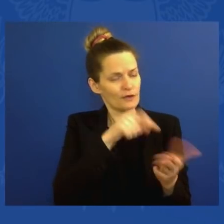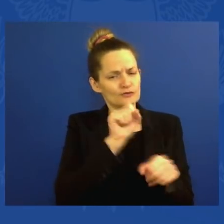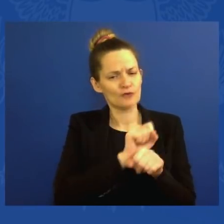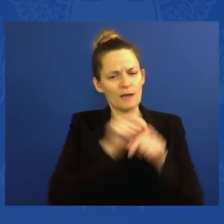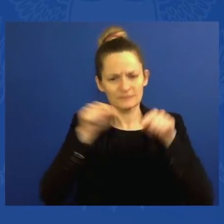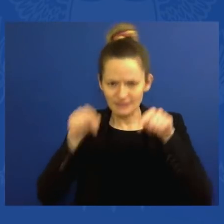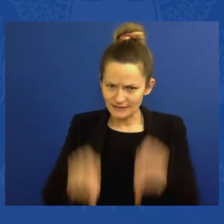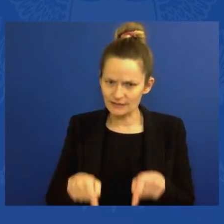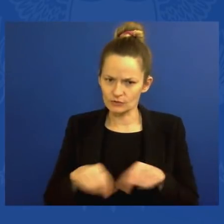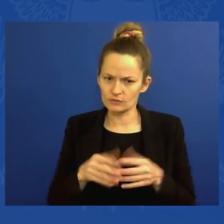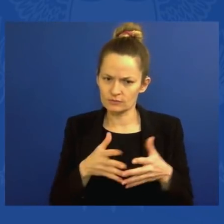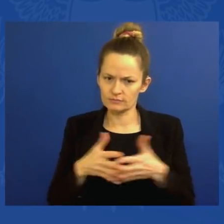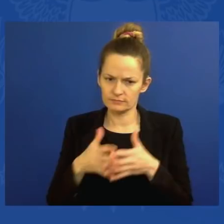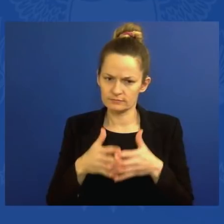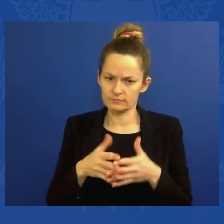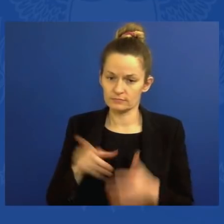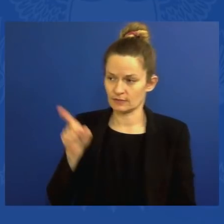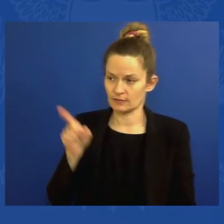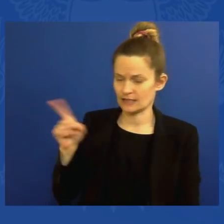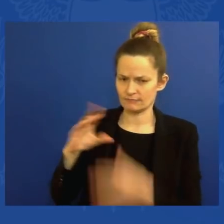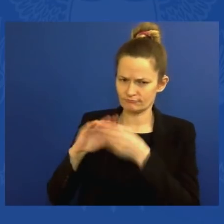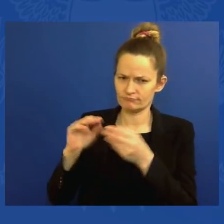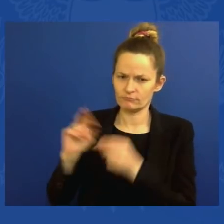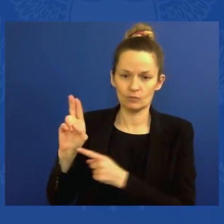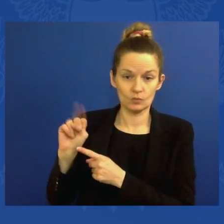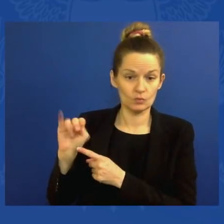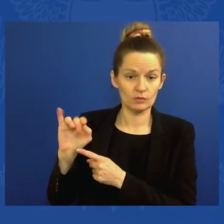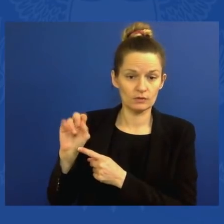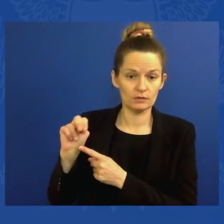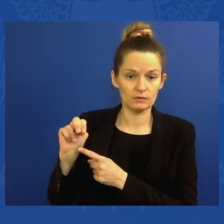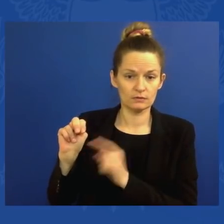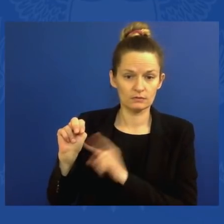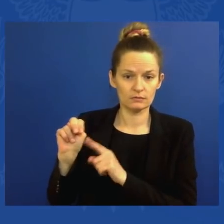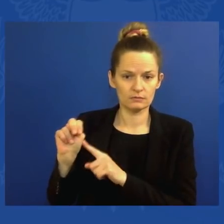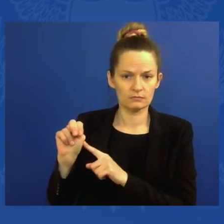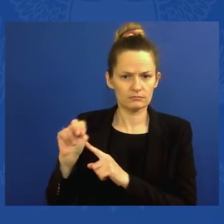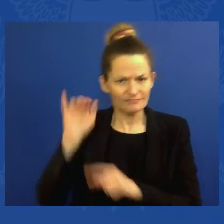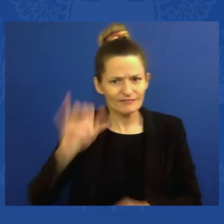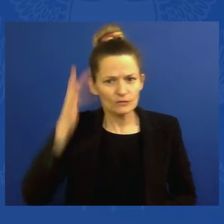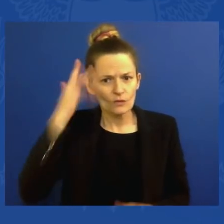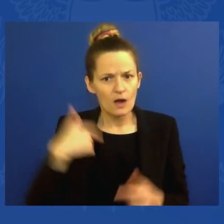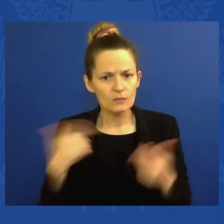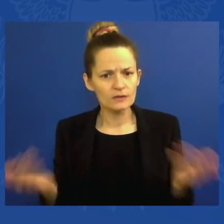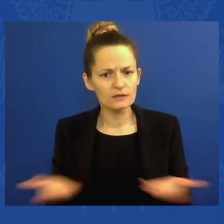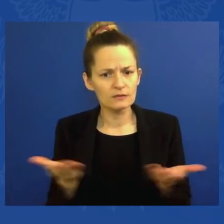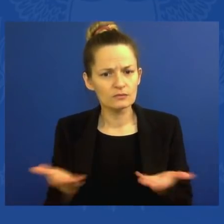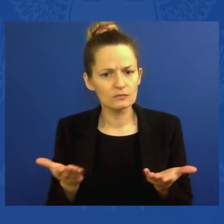We're here working with our partnership, the partnership that we're so proud that we have in the IBEW with Siemens